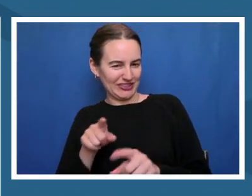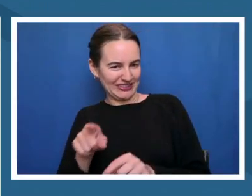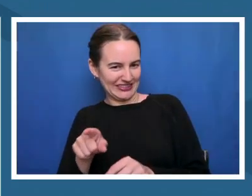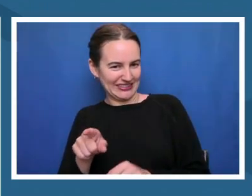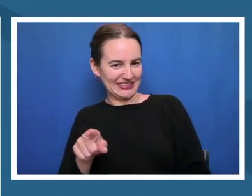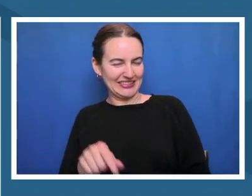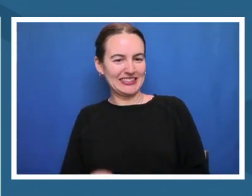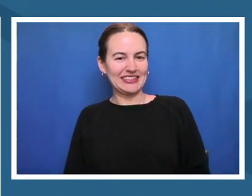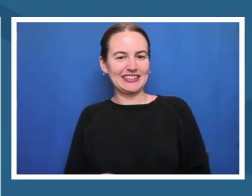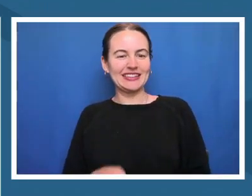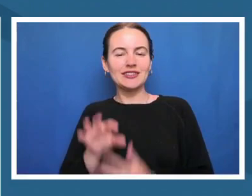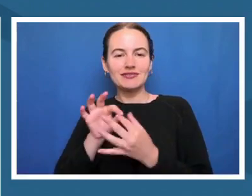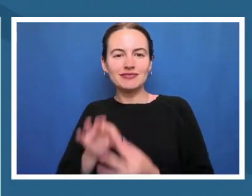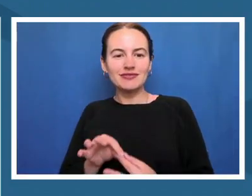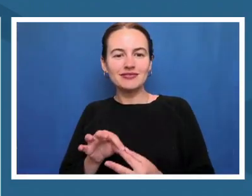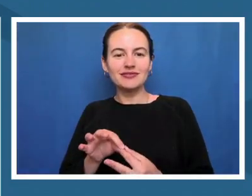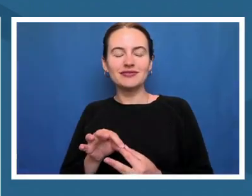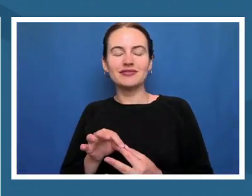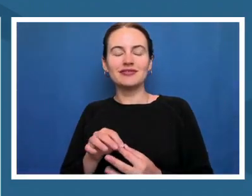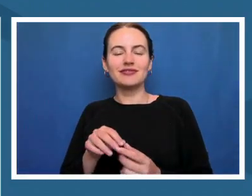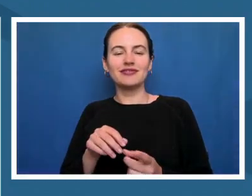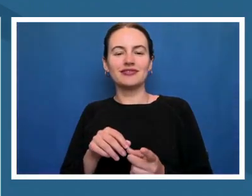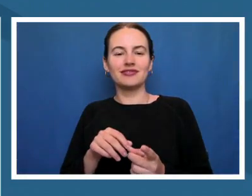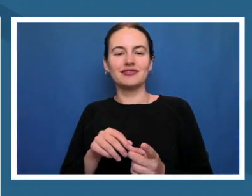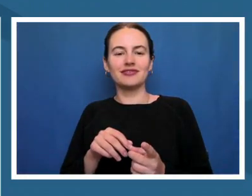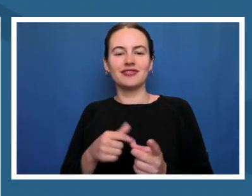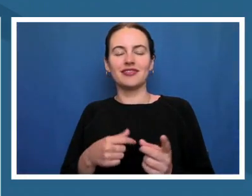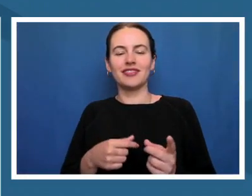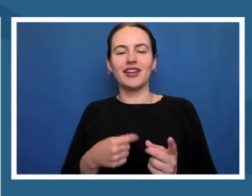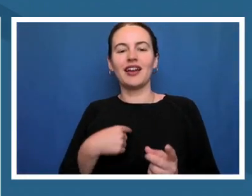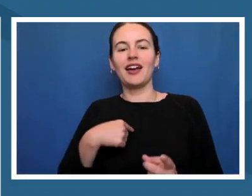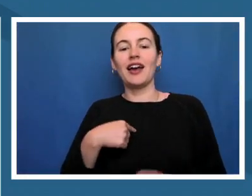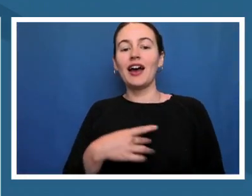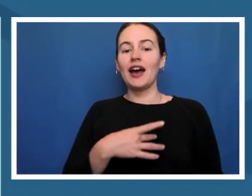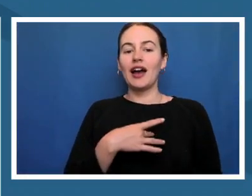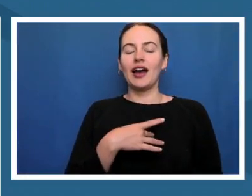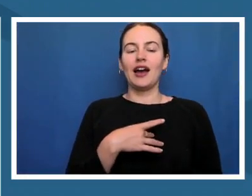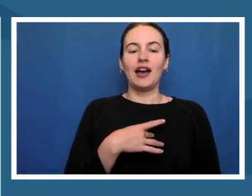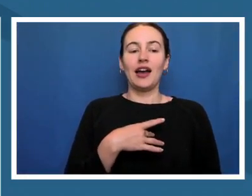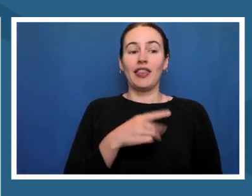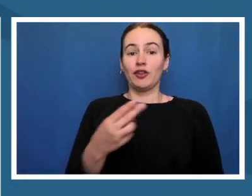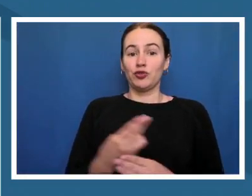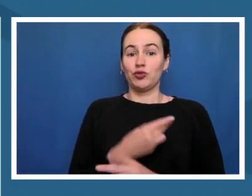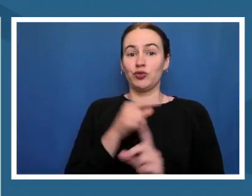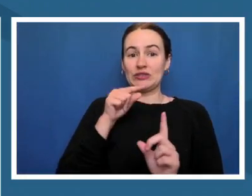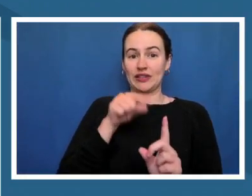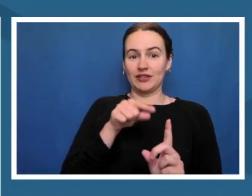the elementaries i like to do